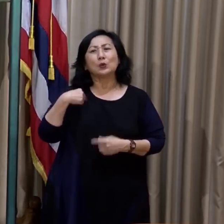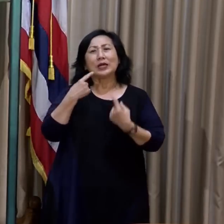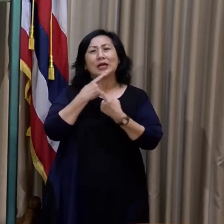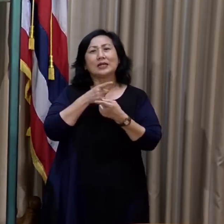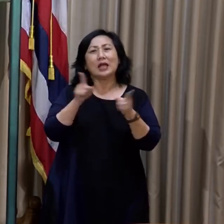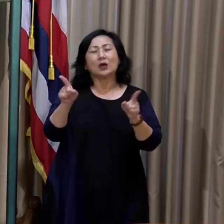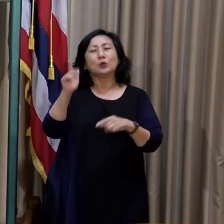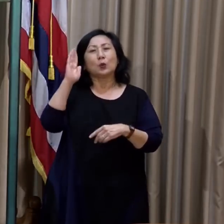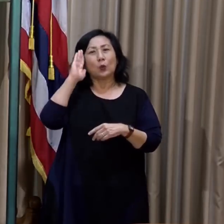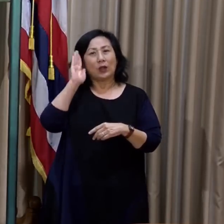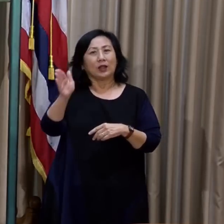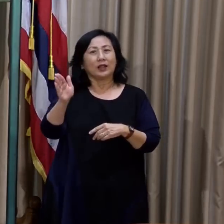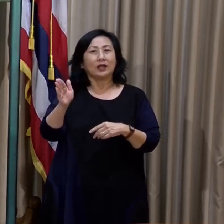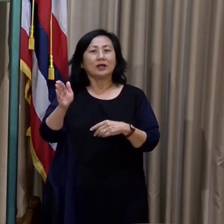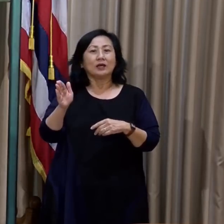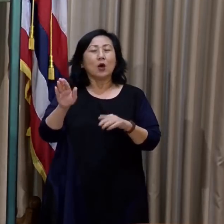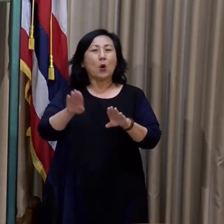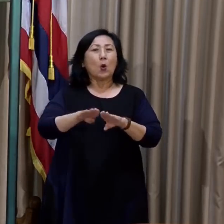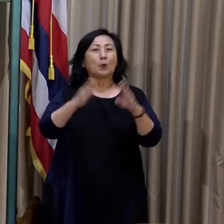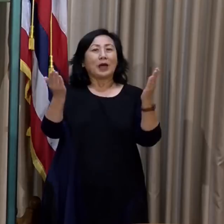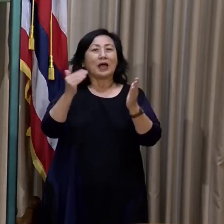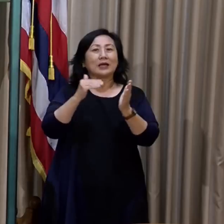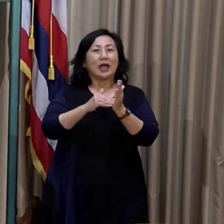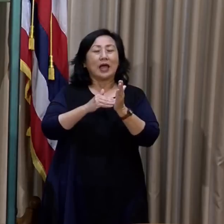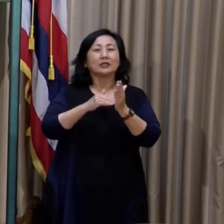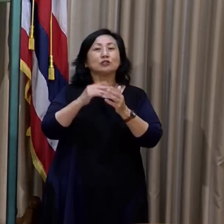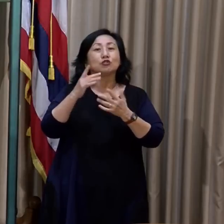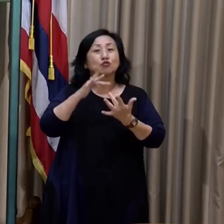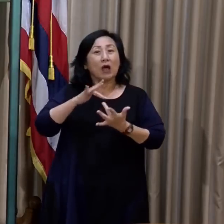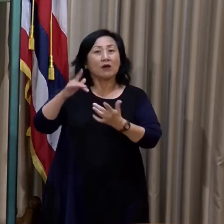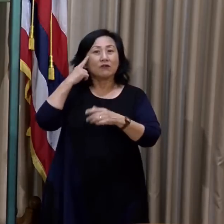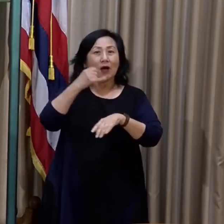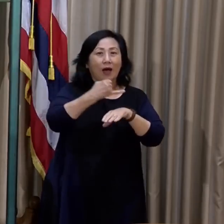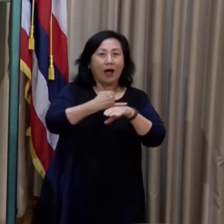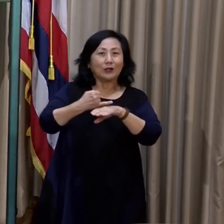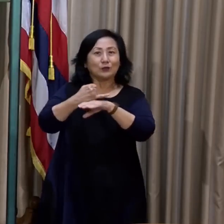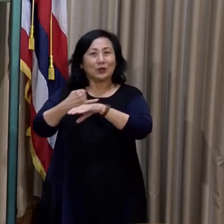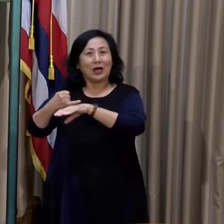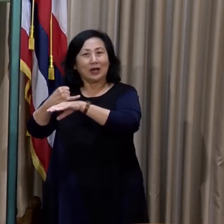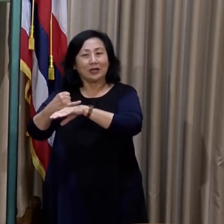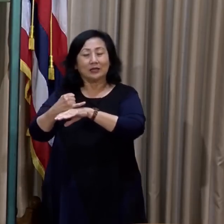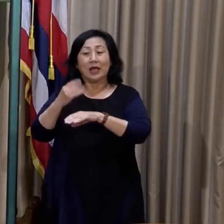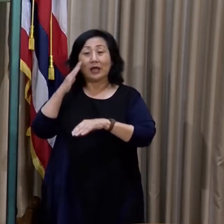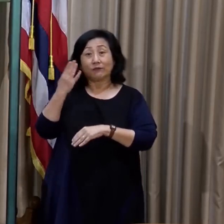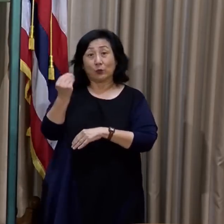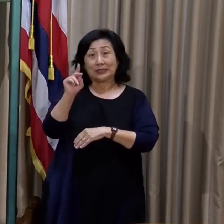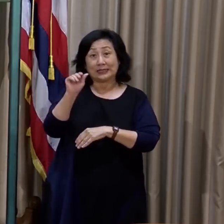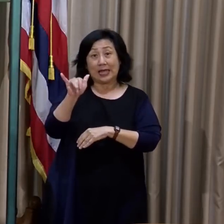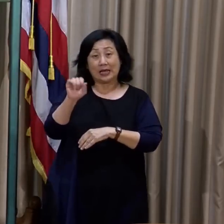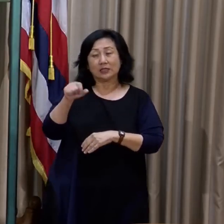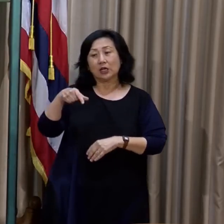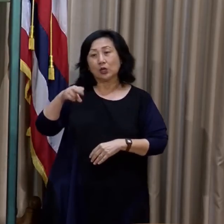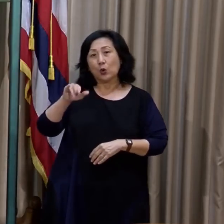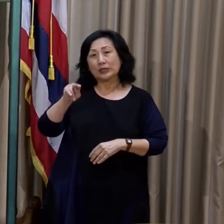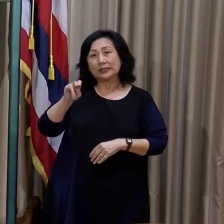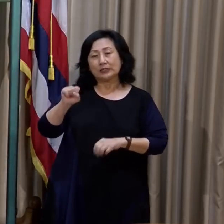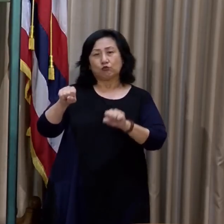THE ISLANDS. AS YOU KNOW, WE ANNOUNCED THAT